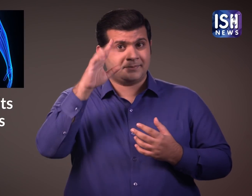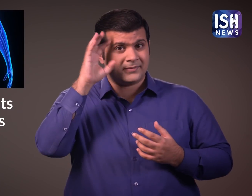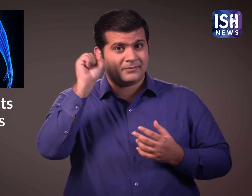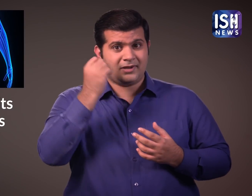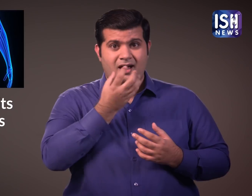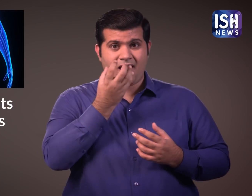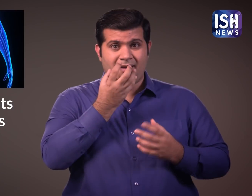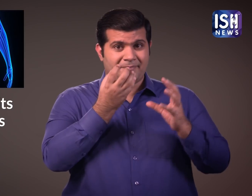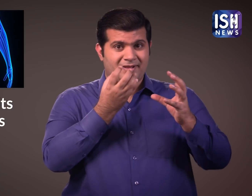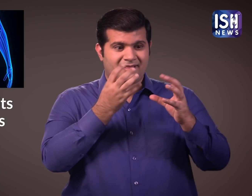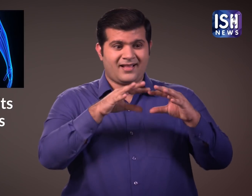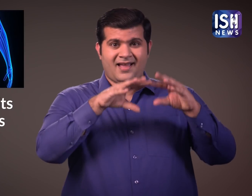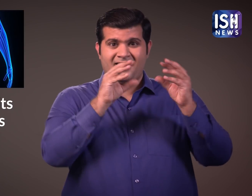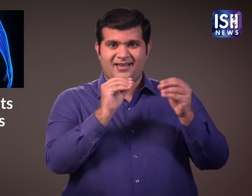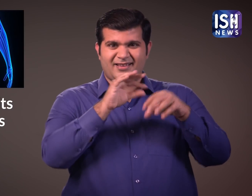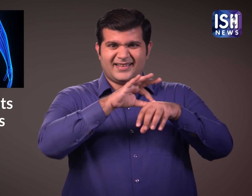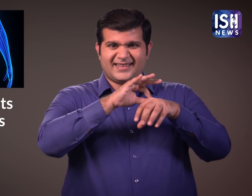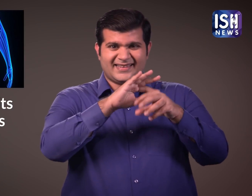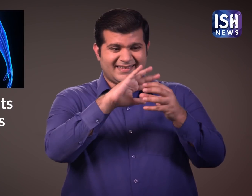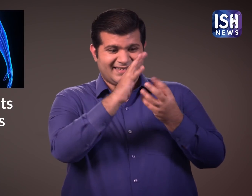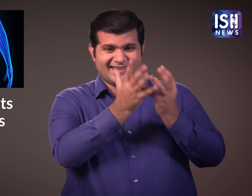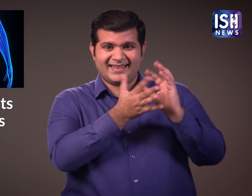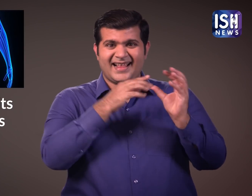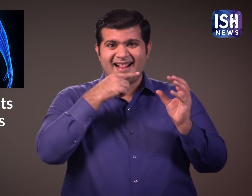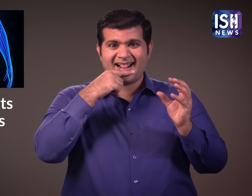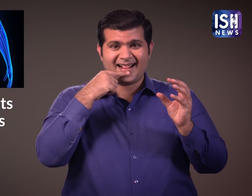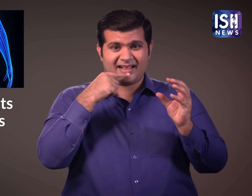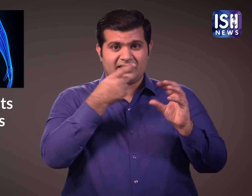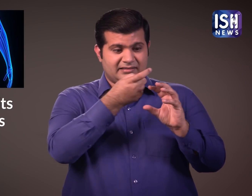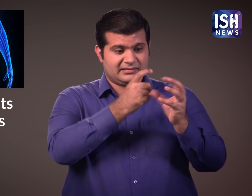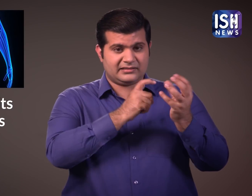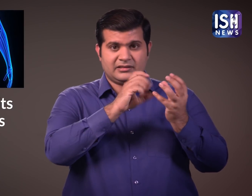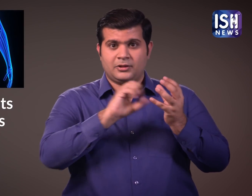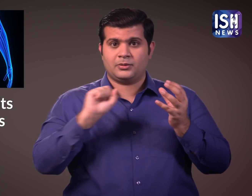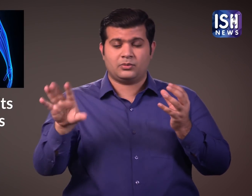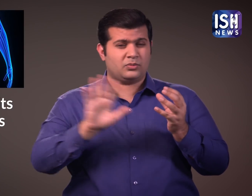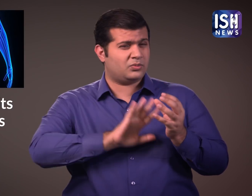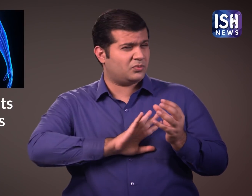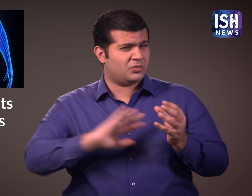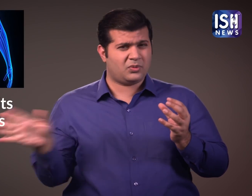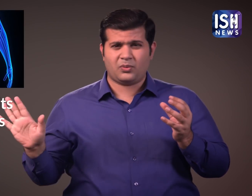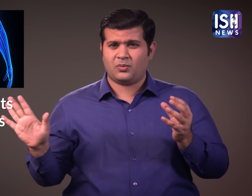Remember, do not peel the apple.